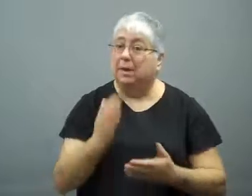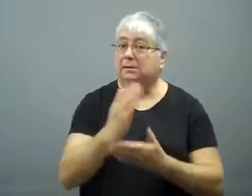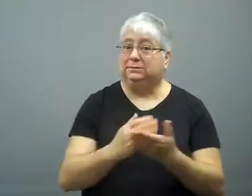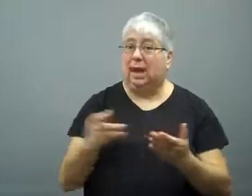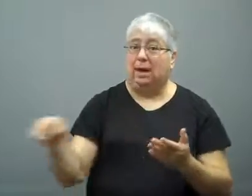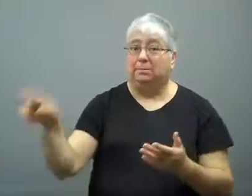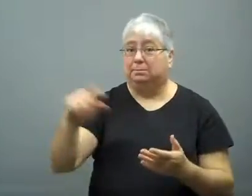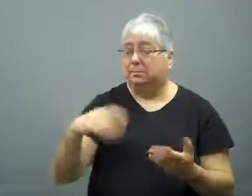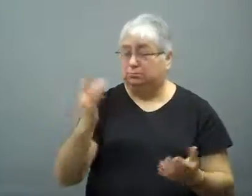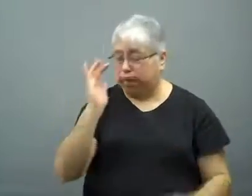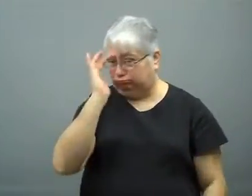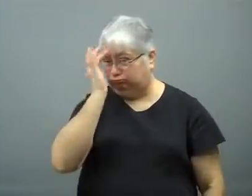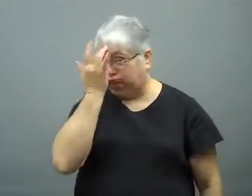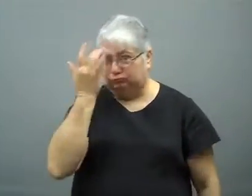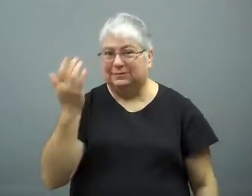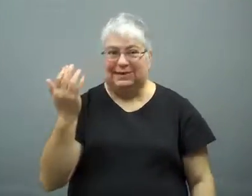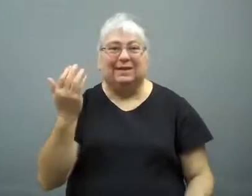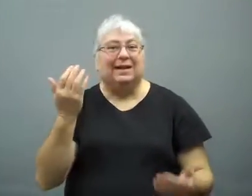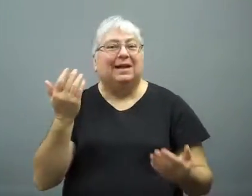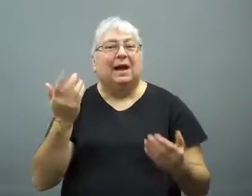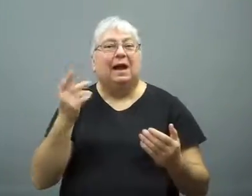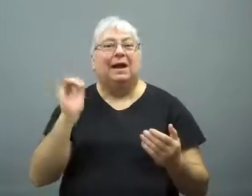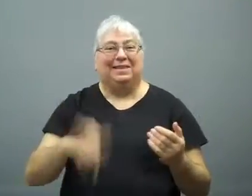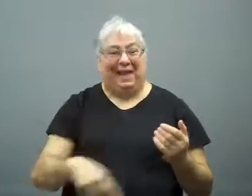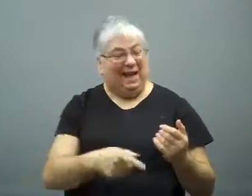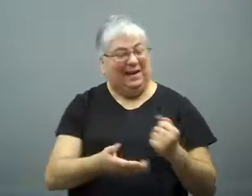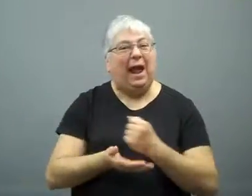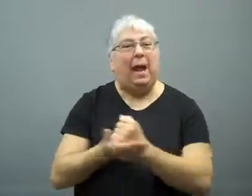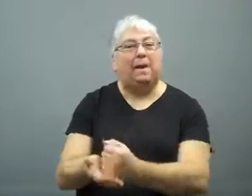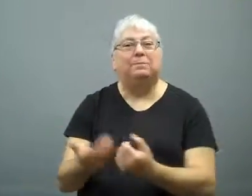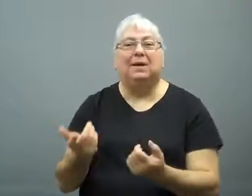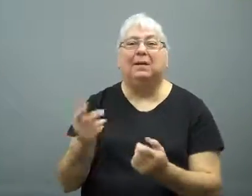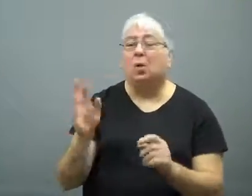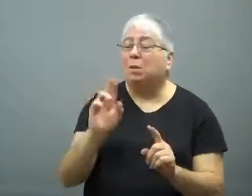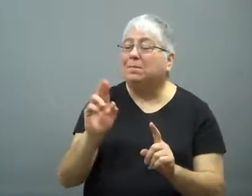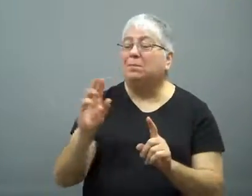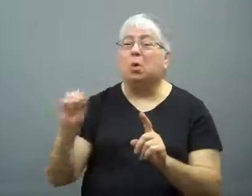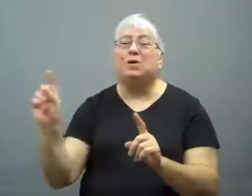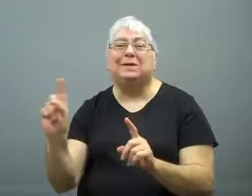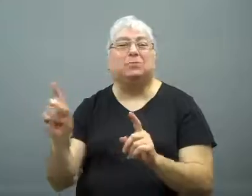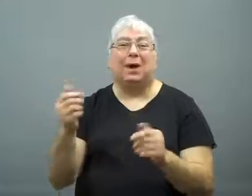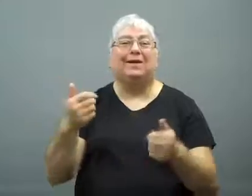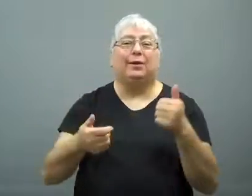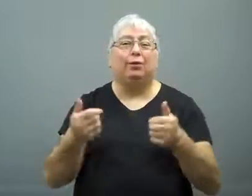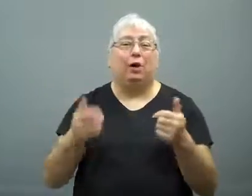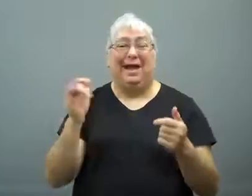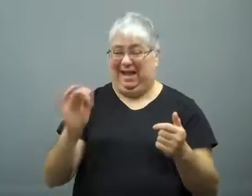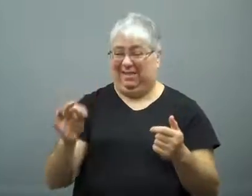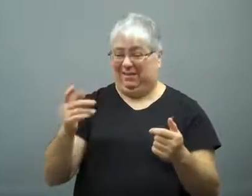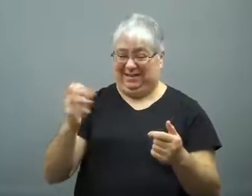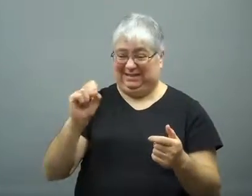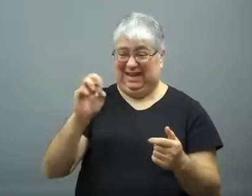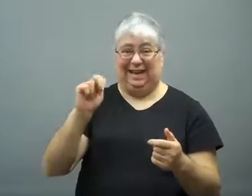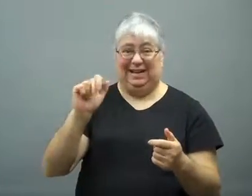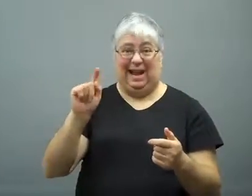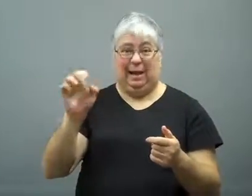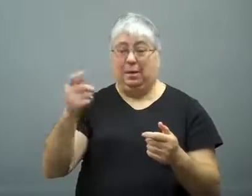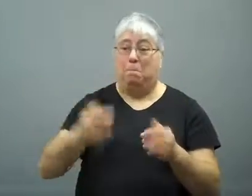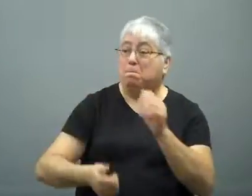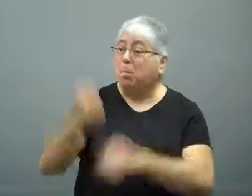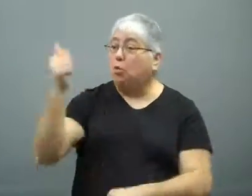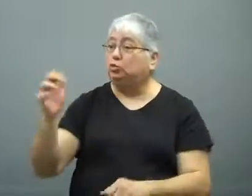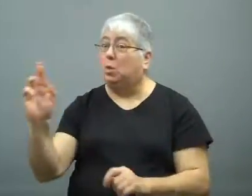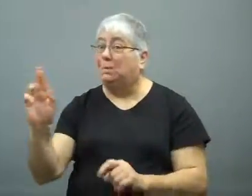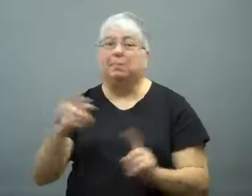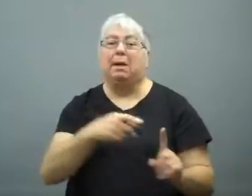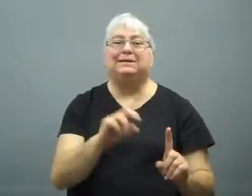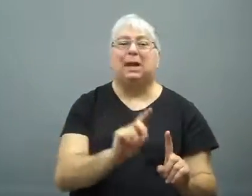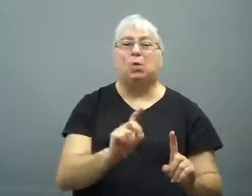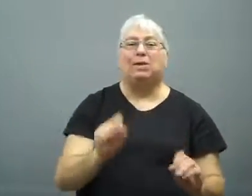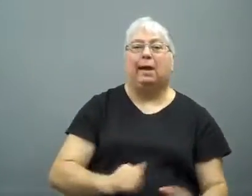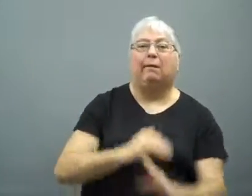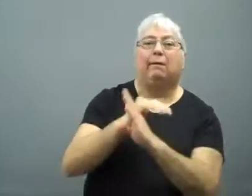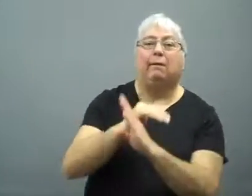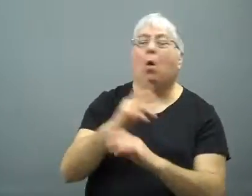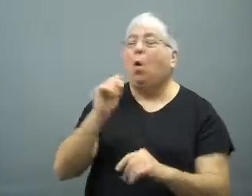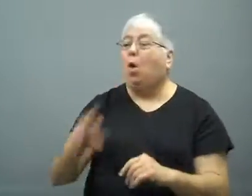It can be a real pain to some people.